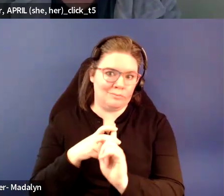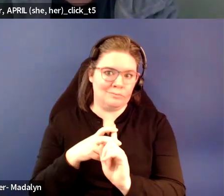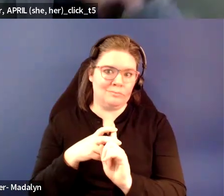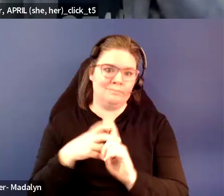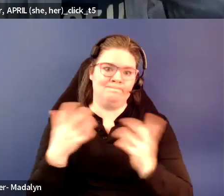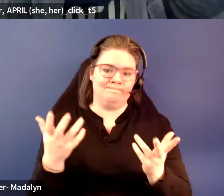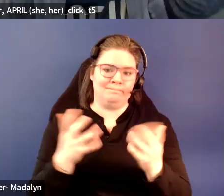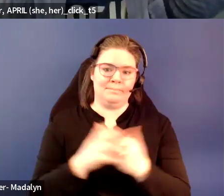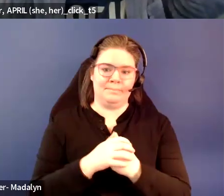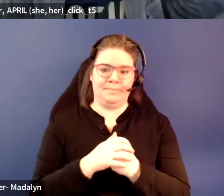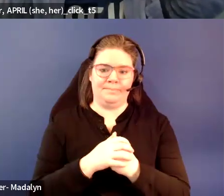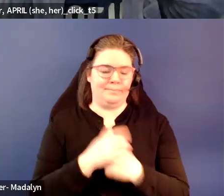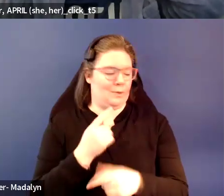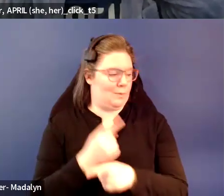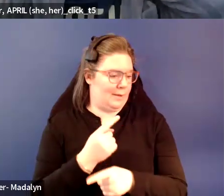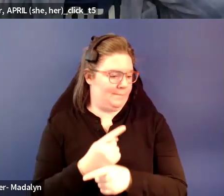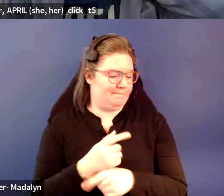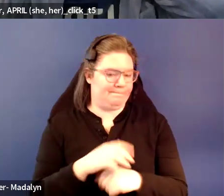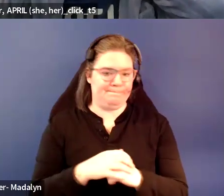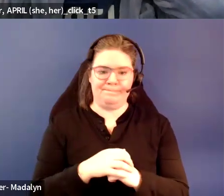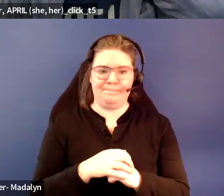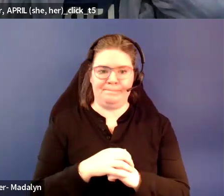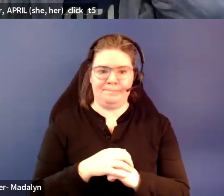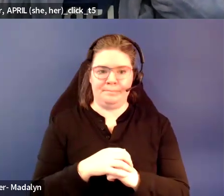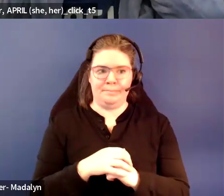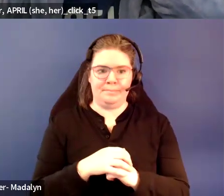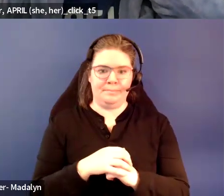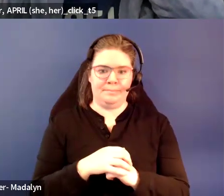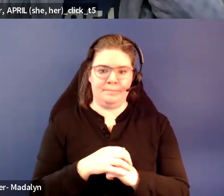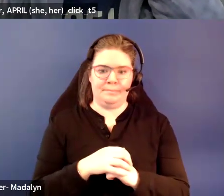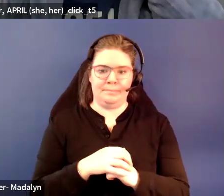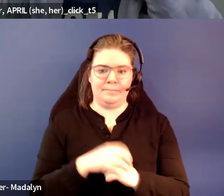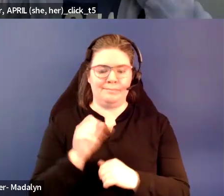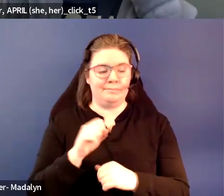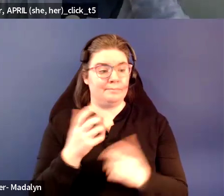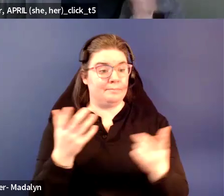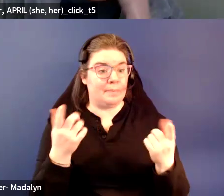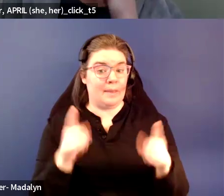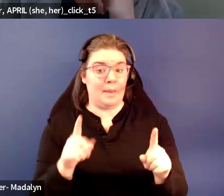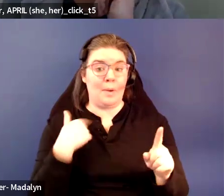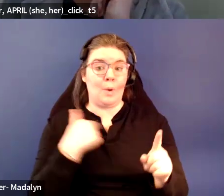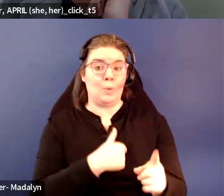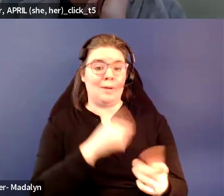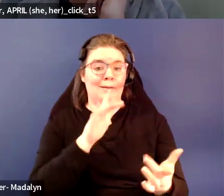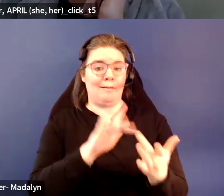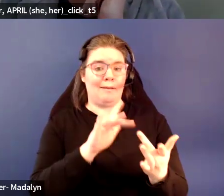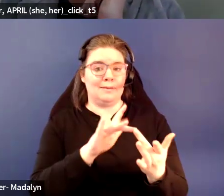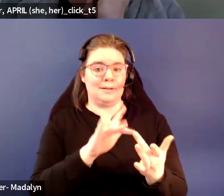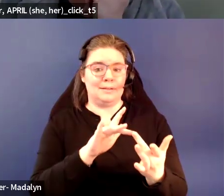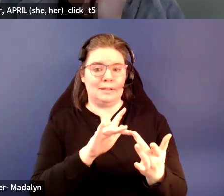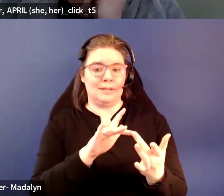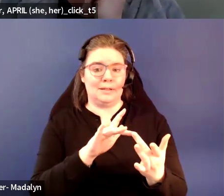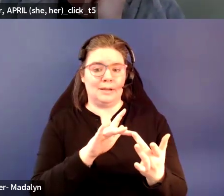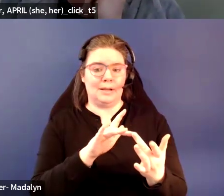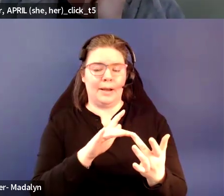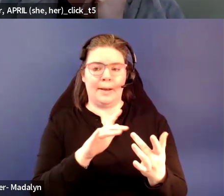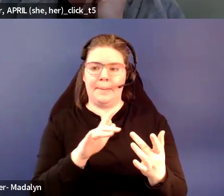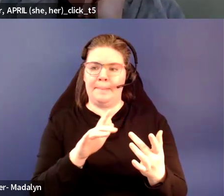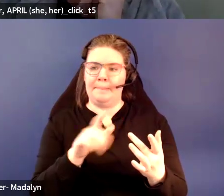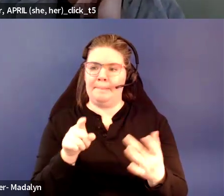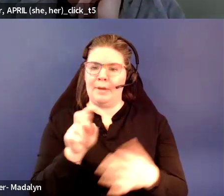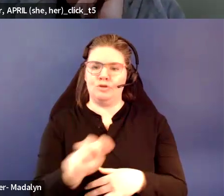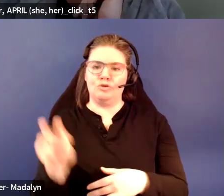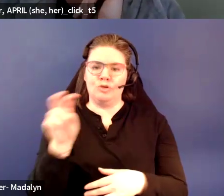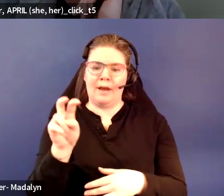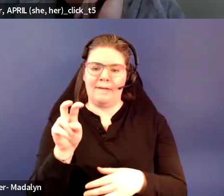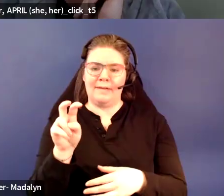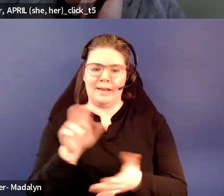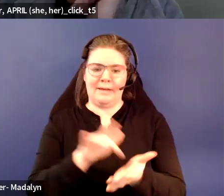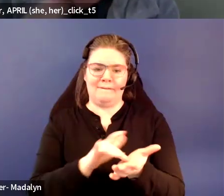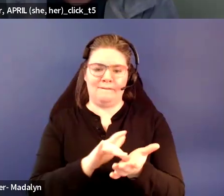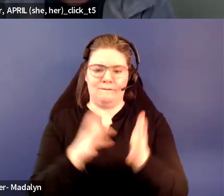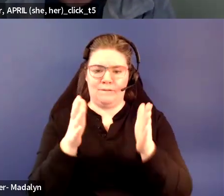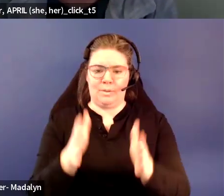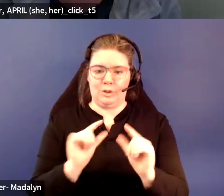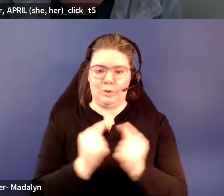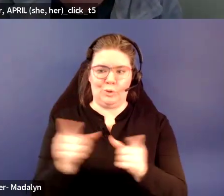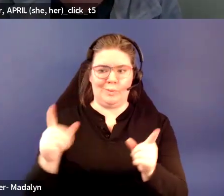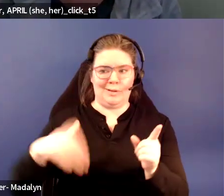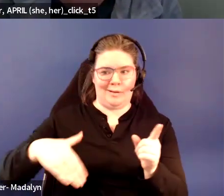Carolyn Grawi: yeah. So we we have reached out to a traveling pharmacist group who hasn't responded. And we also